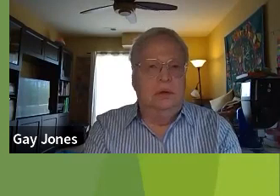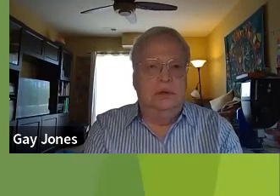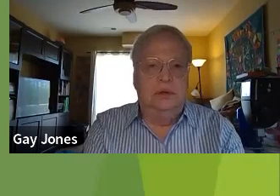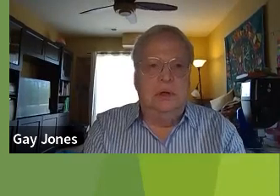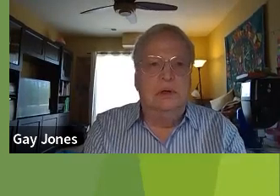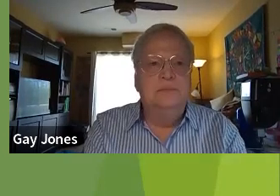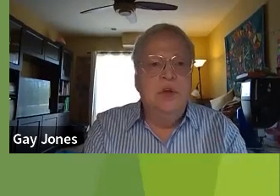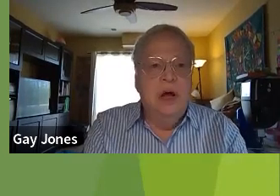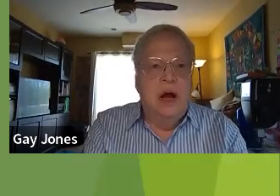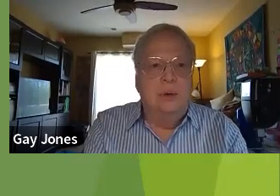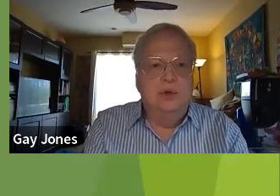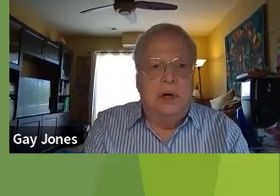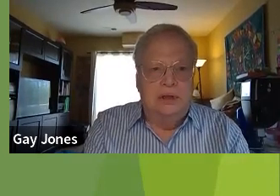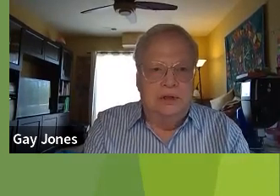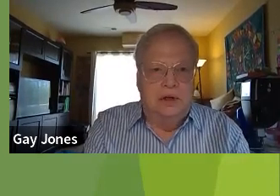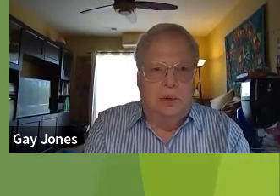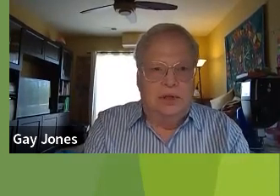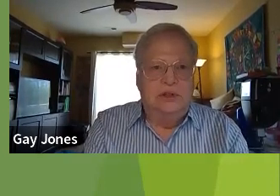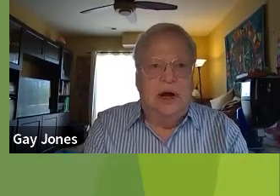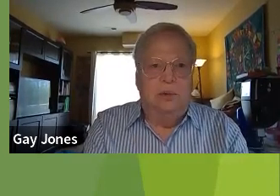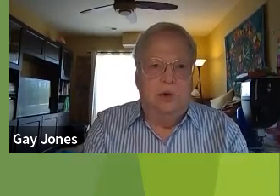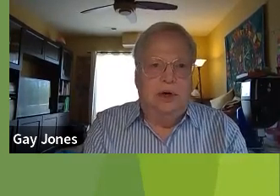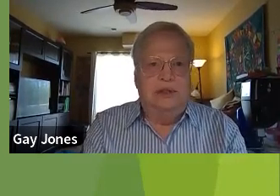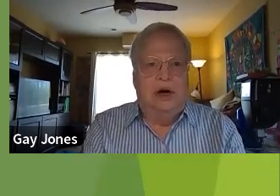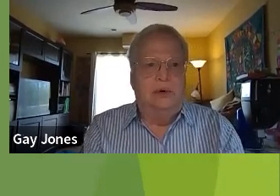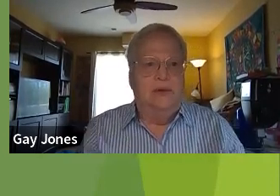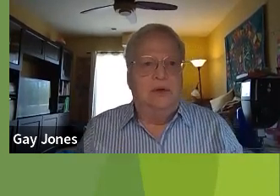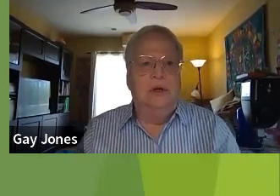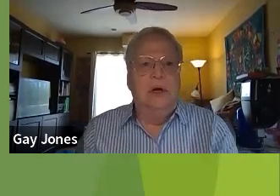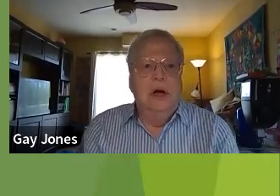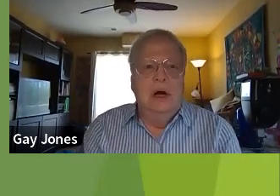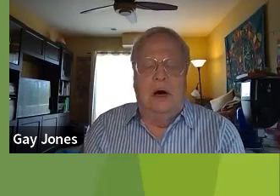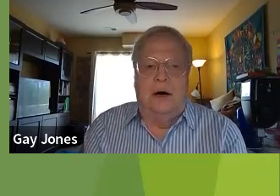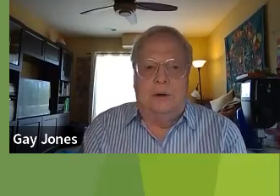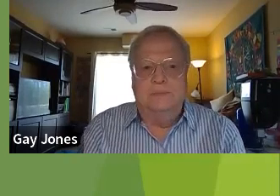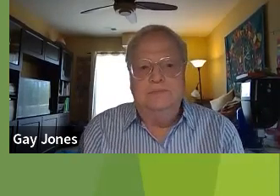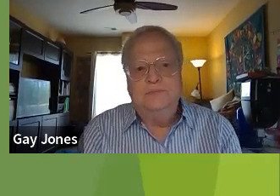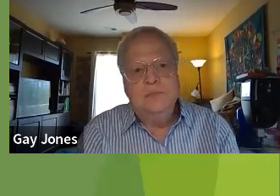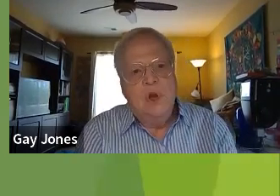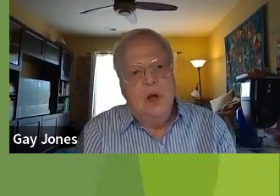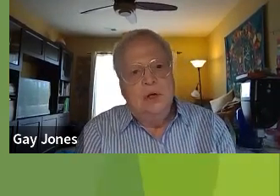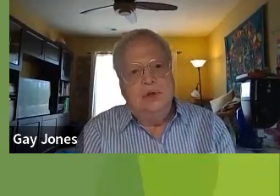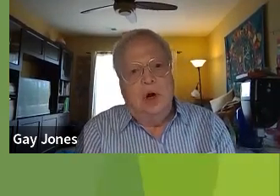I'm trying to deal with a chat room on top of...